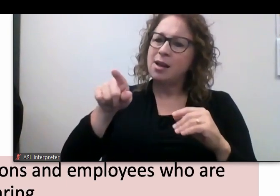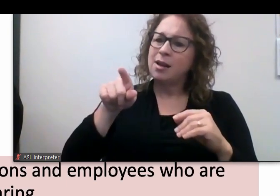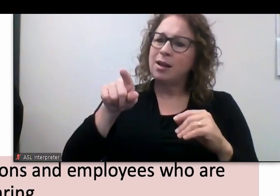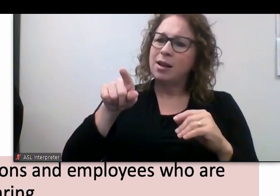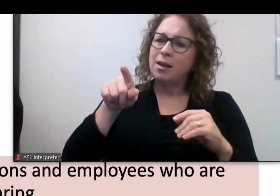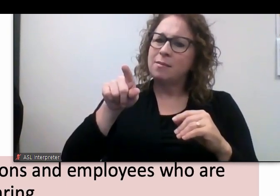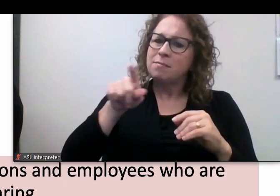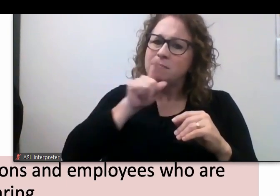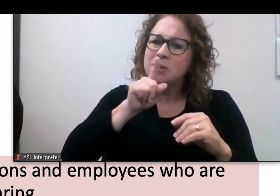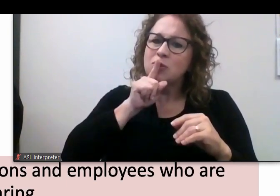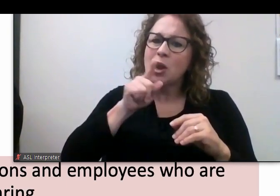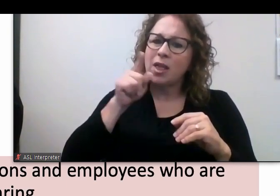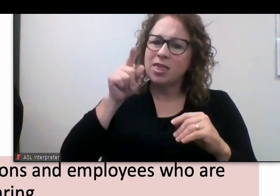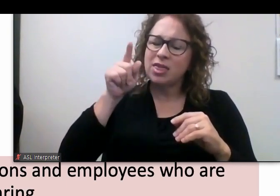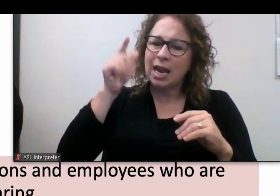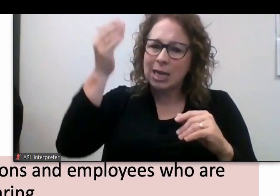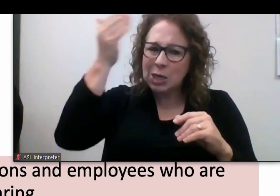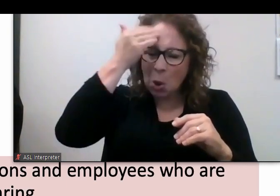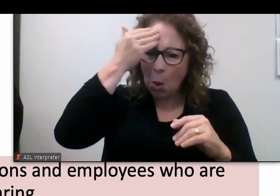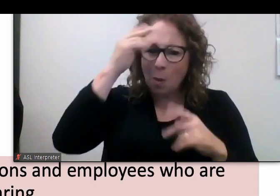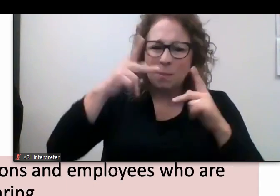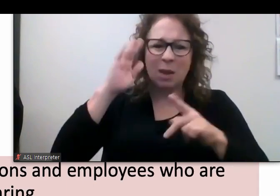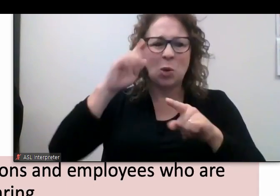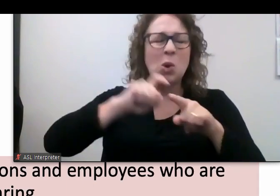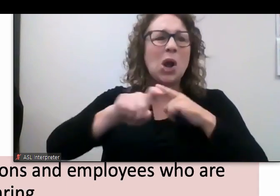We hear this a lot - that people will call about accessibility or